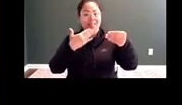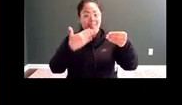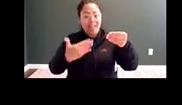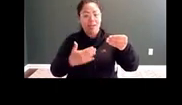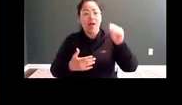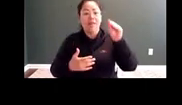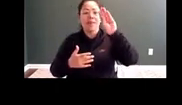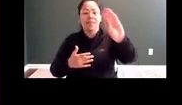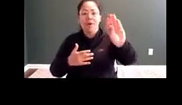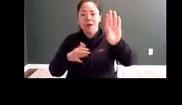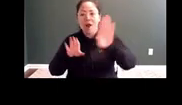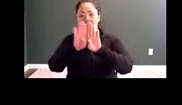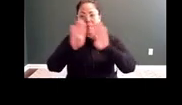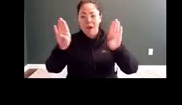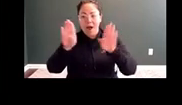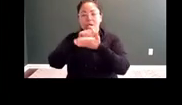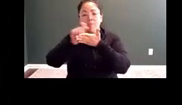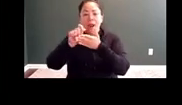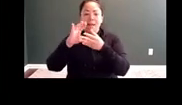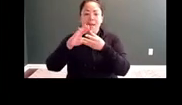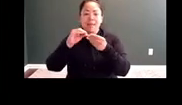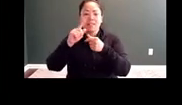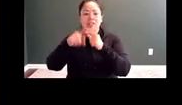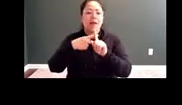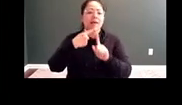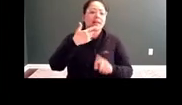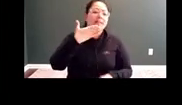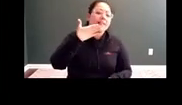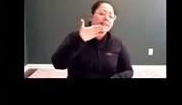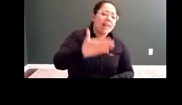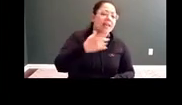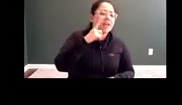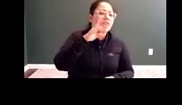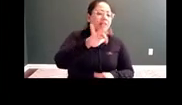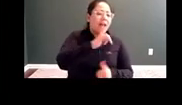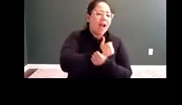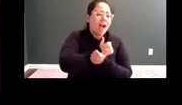on the gratitude wall and then write a little message about thank you for the hug, or it might be as big